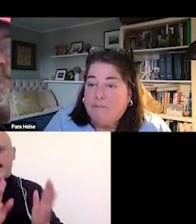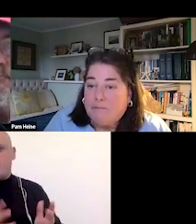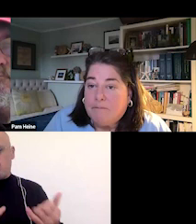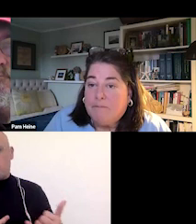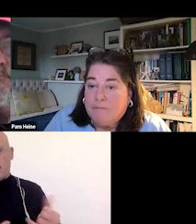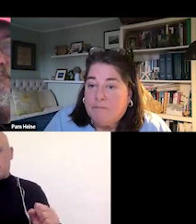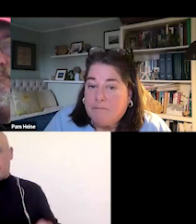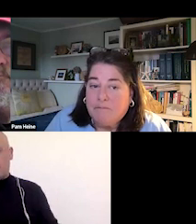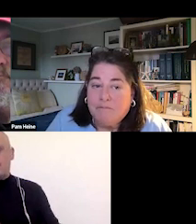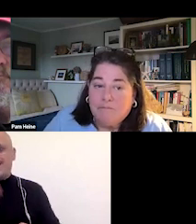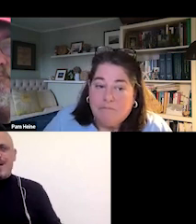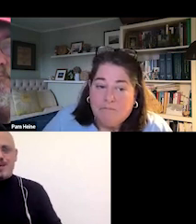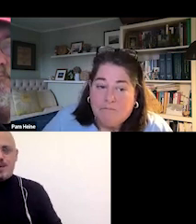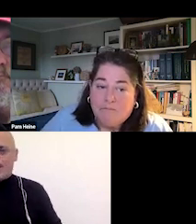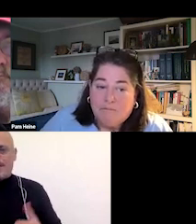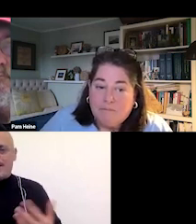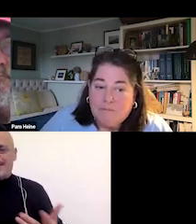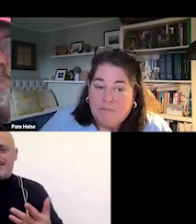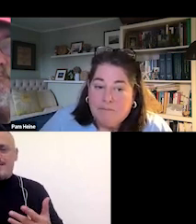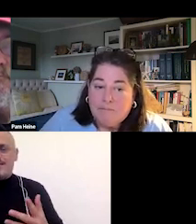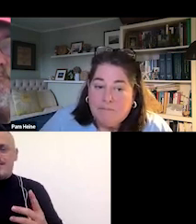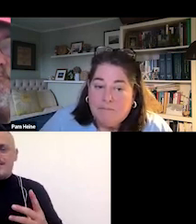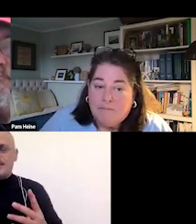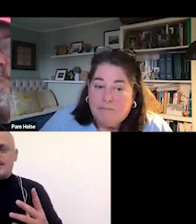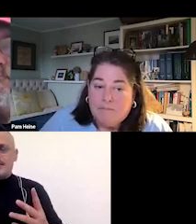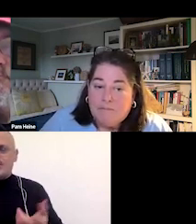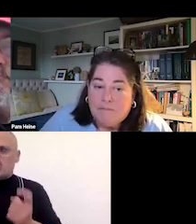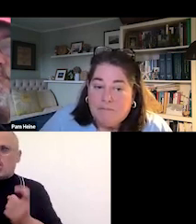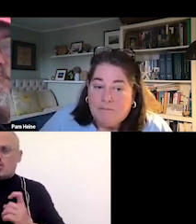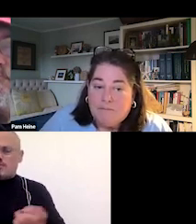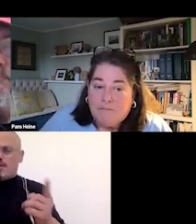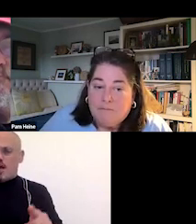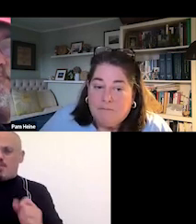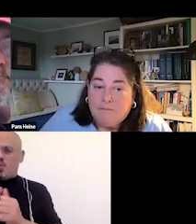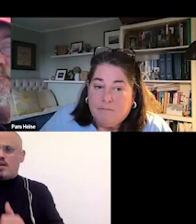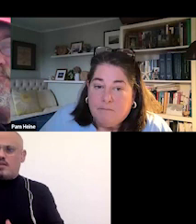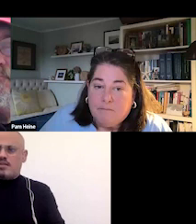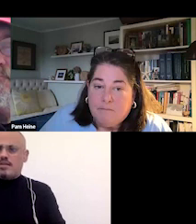You know, as you know, there's been some changes with Social Security Administration,